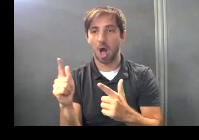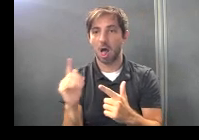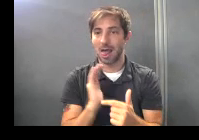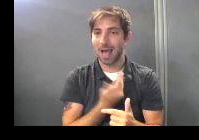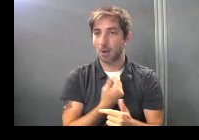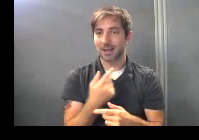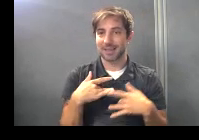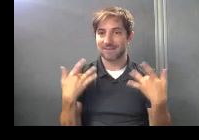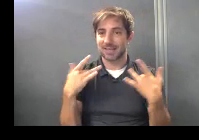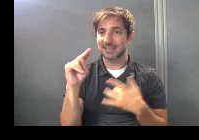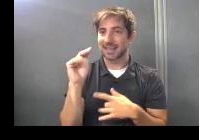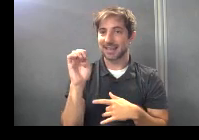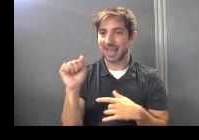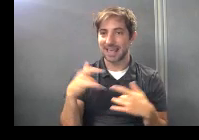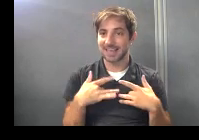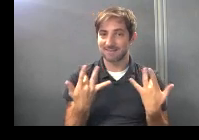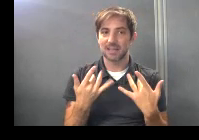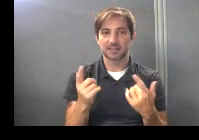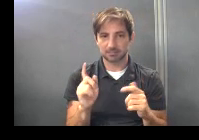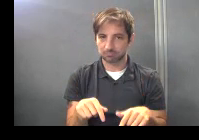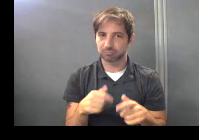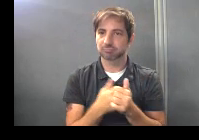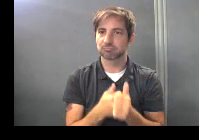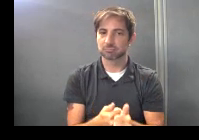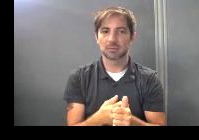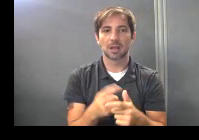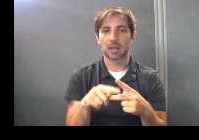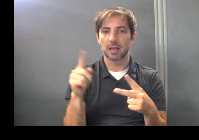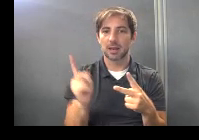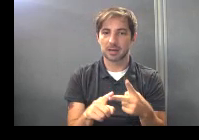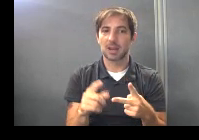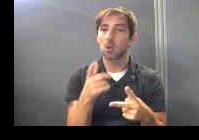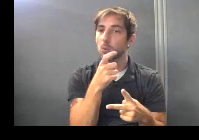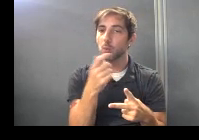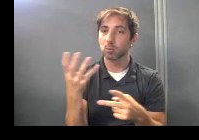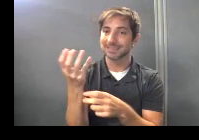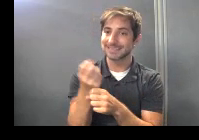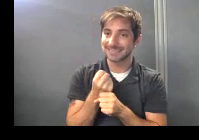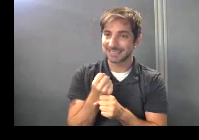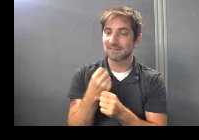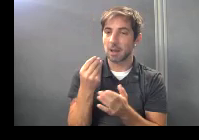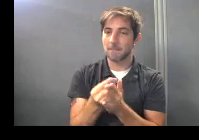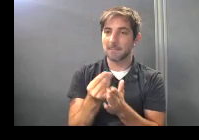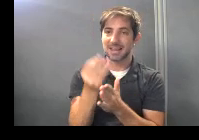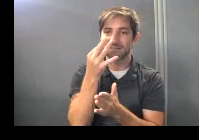AND THOSE RECEIVING FINANCIAL ASSISTANCE, STATE ART AGENCIES ETC.